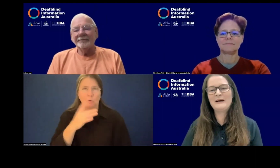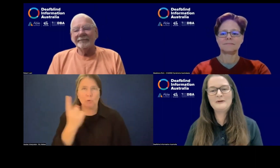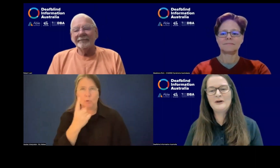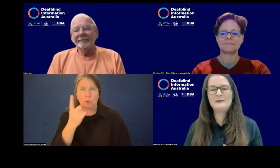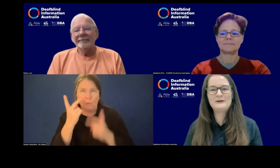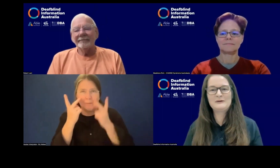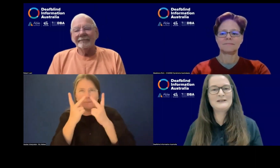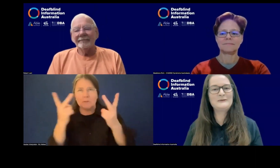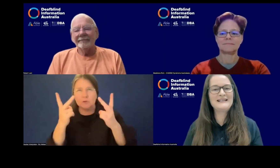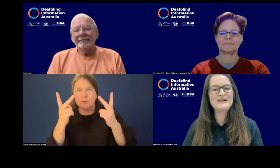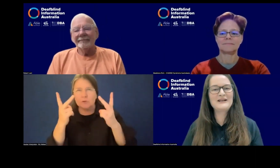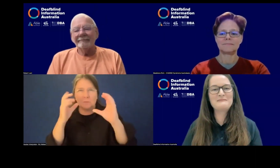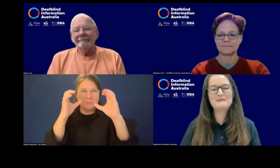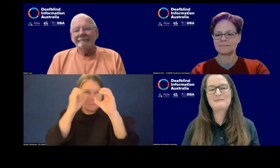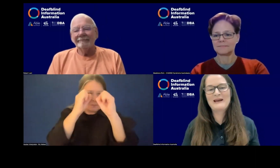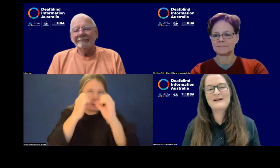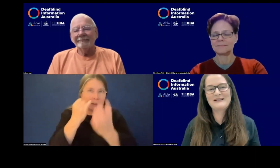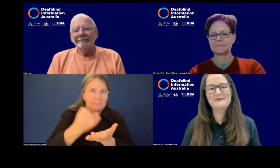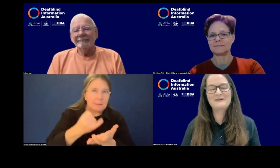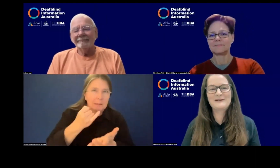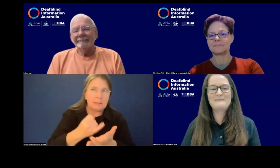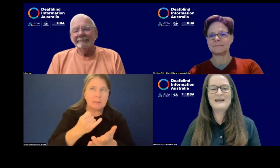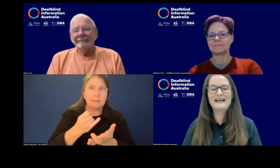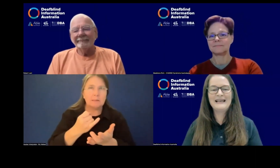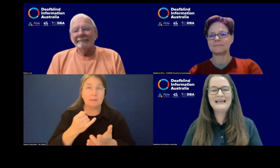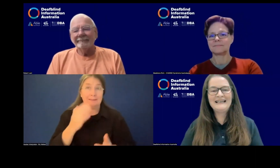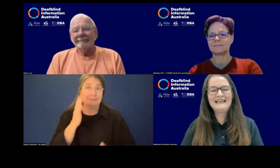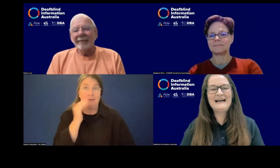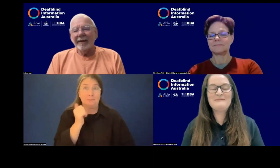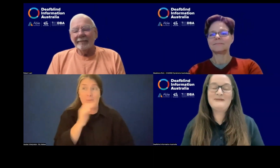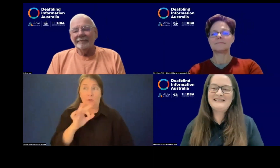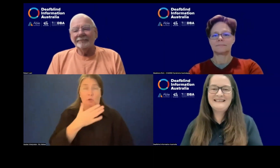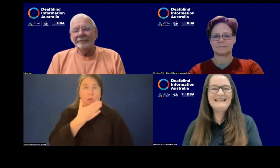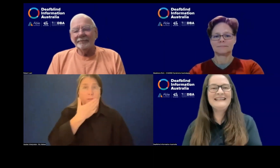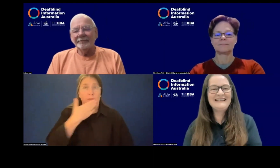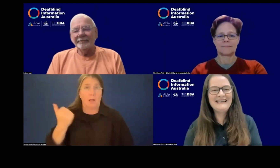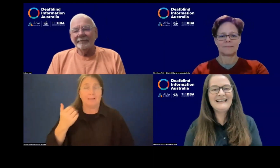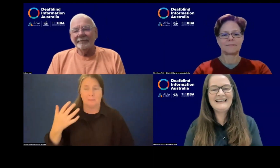but we all still need time to prepare ourselves for something unpleasant.